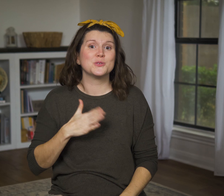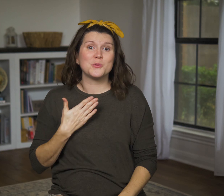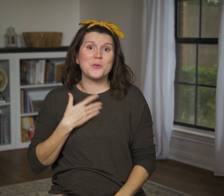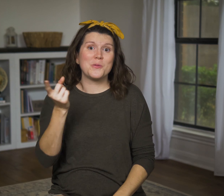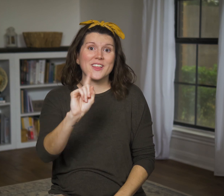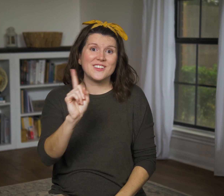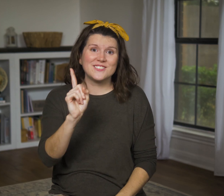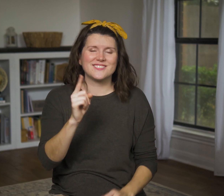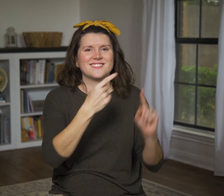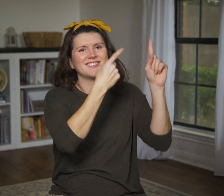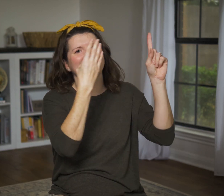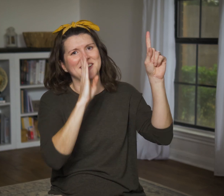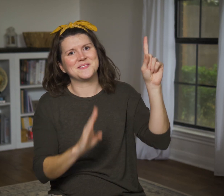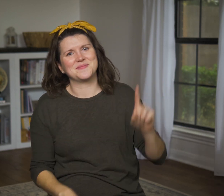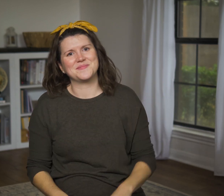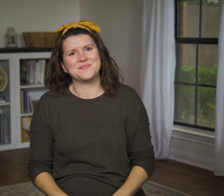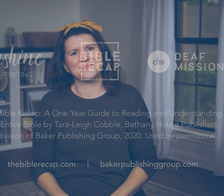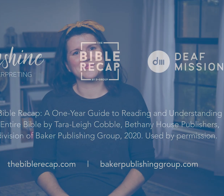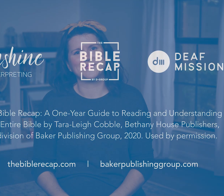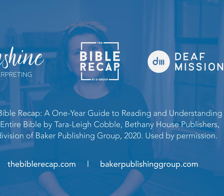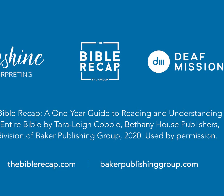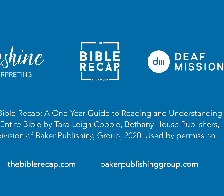He is where the joy is!